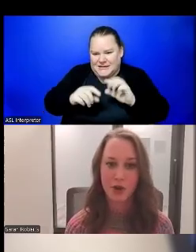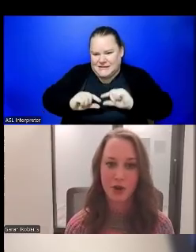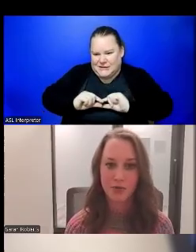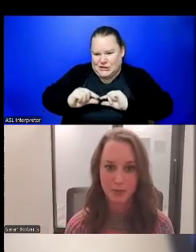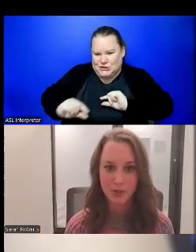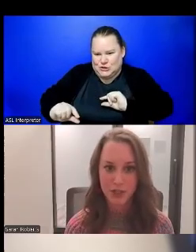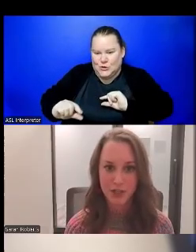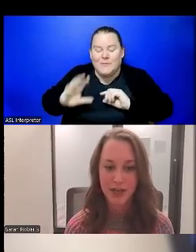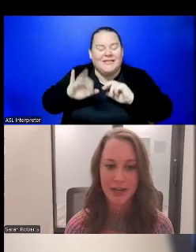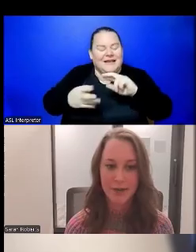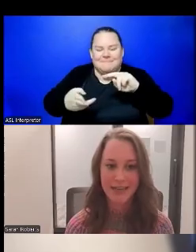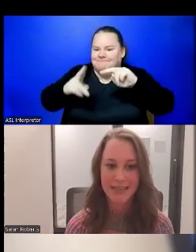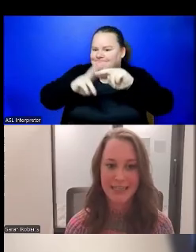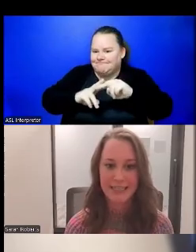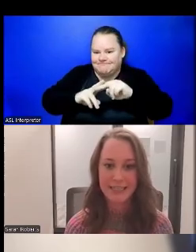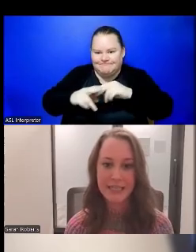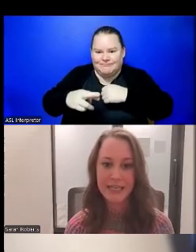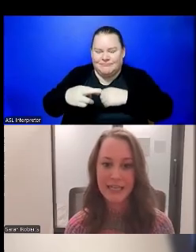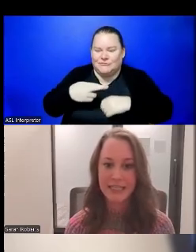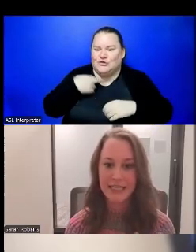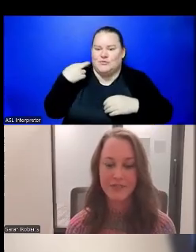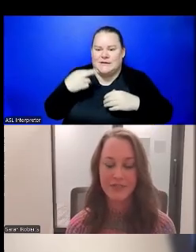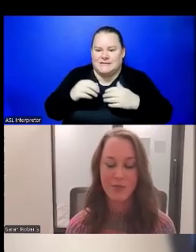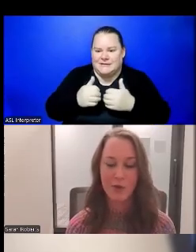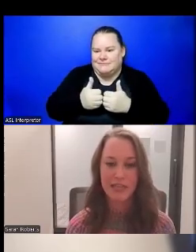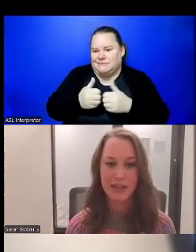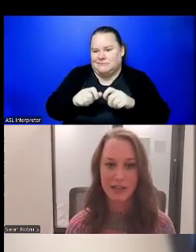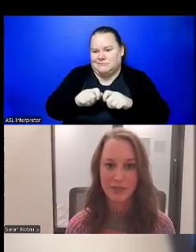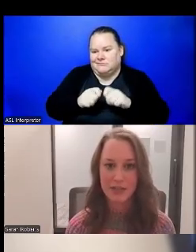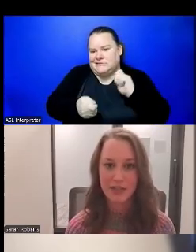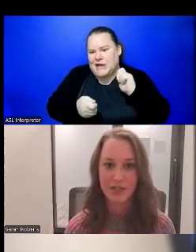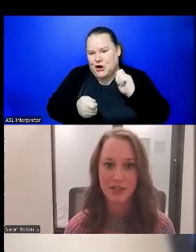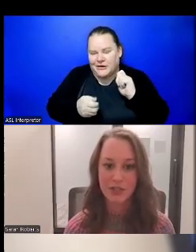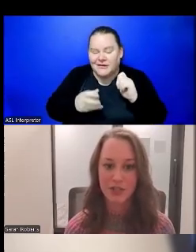for rupture, and it is a significant mortality risk. So